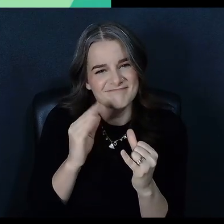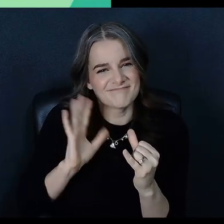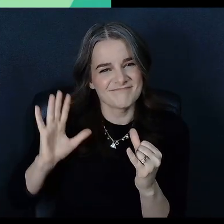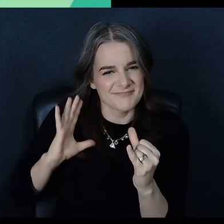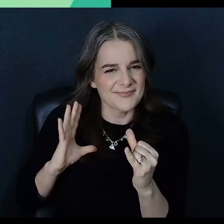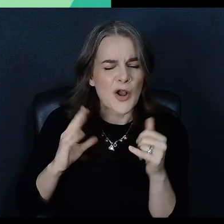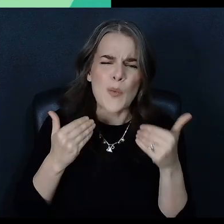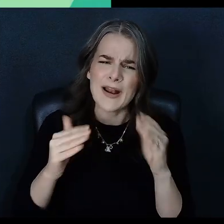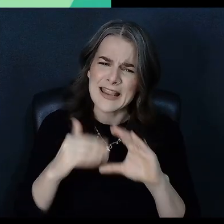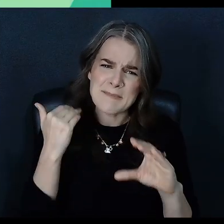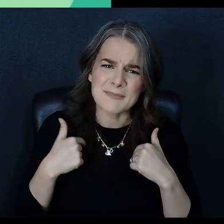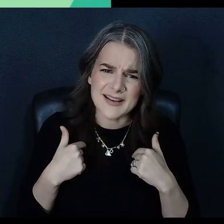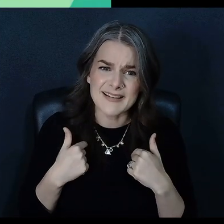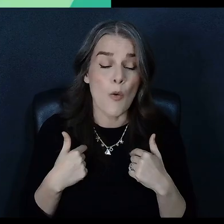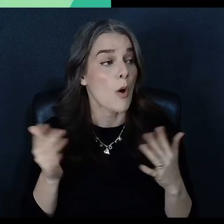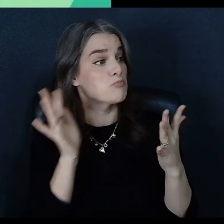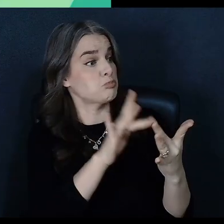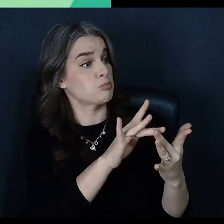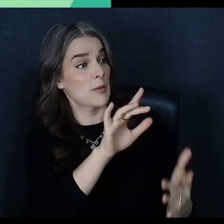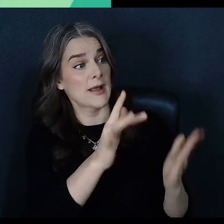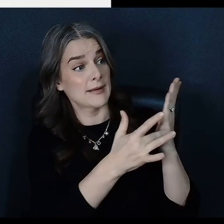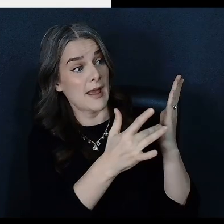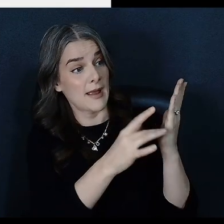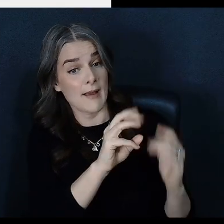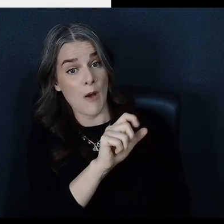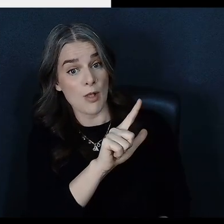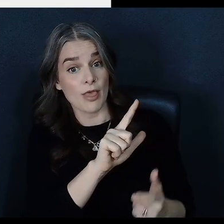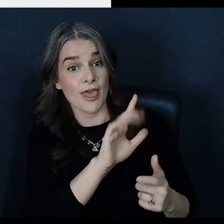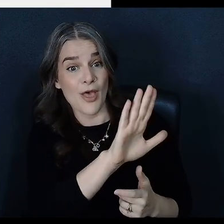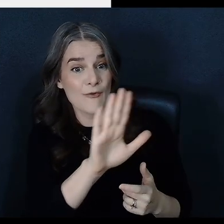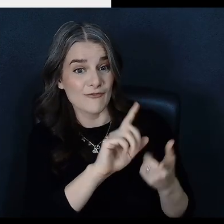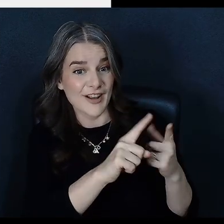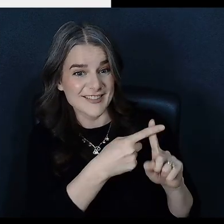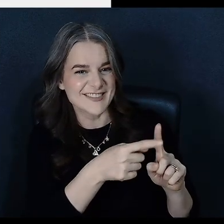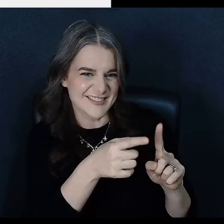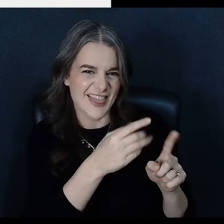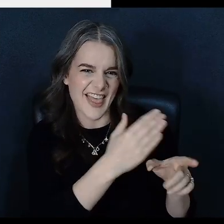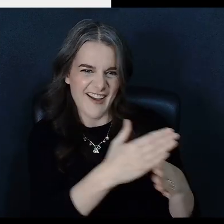They have some great information that they can share with you. So what's our plan? Here's our afternoon plan.